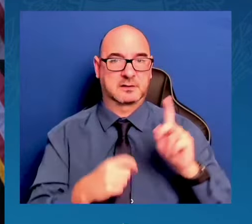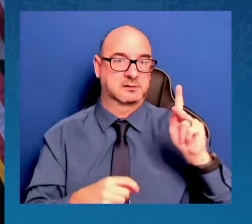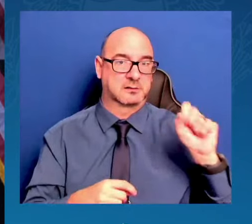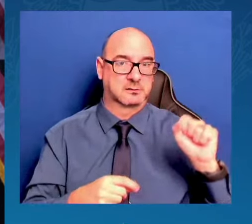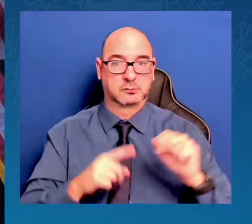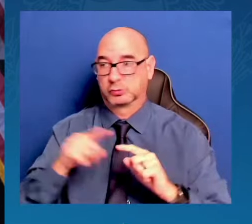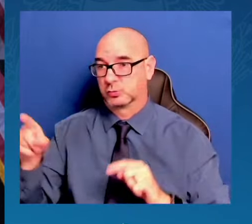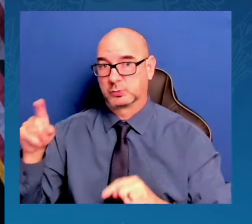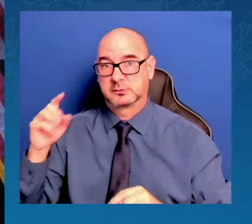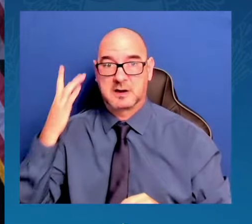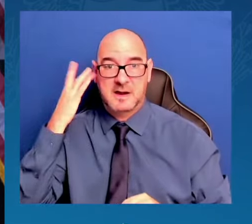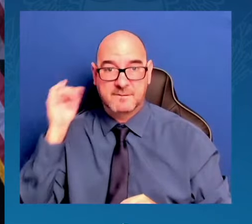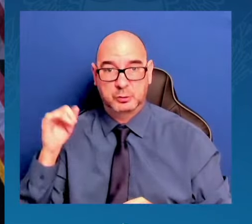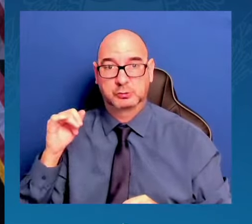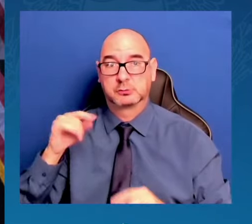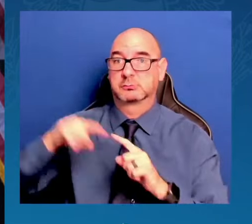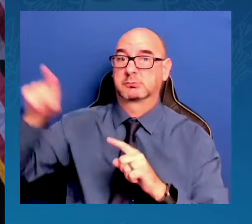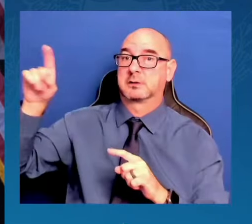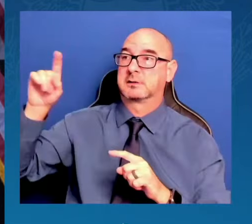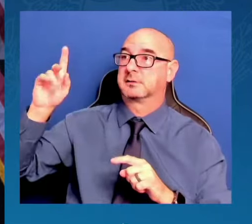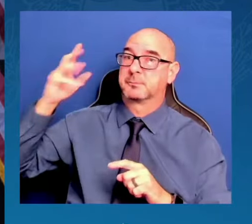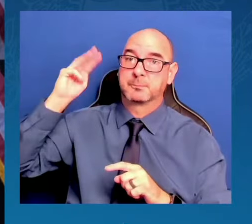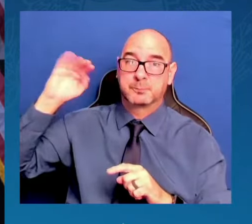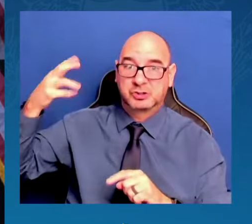and Vermont. They spoke with their vote.